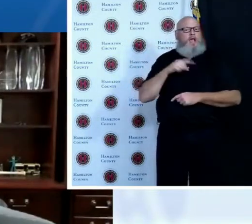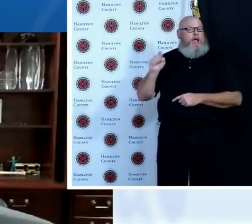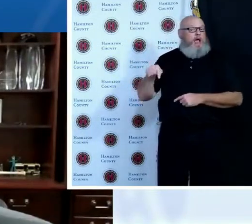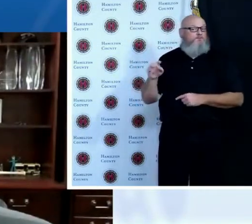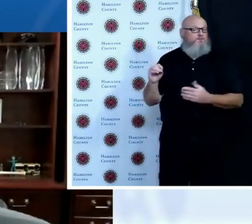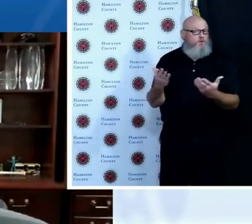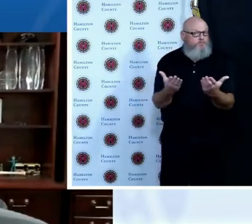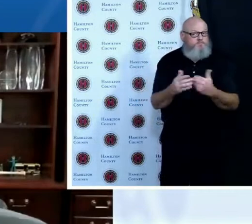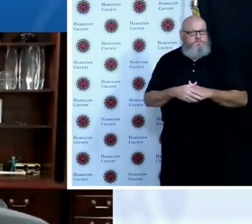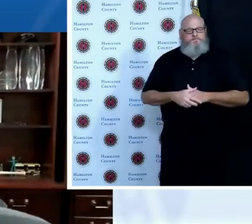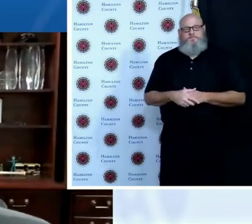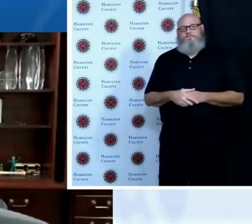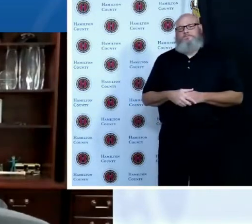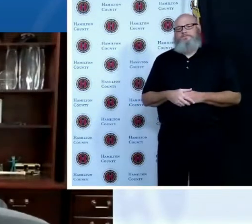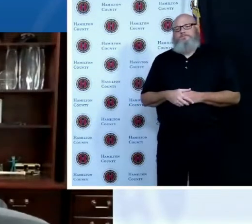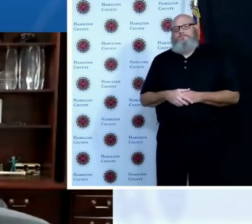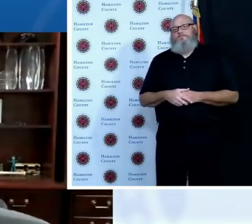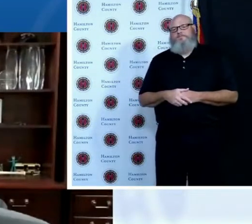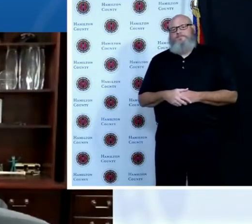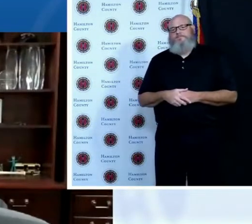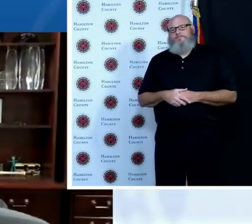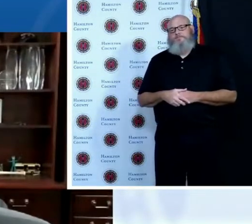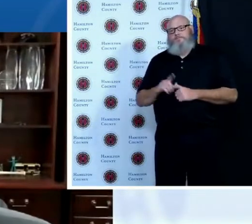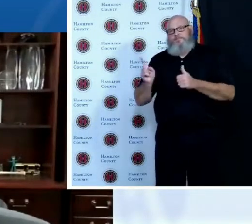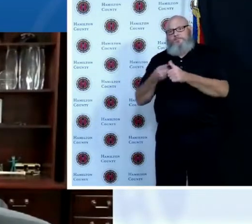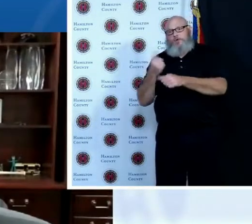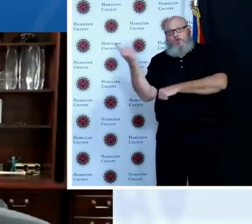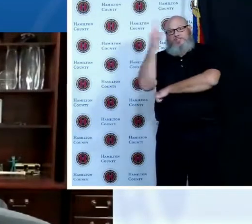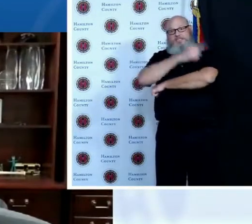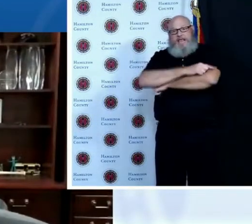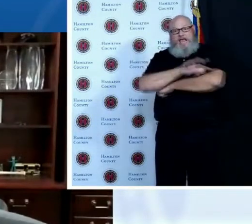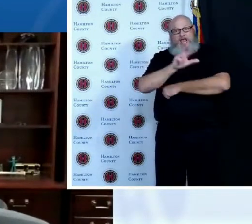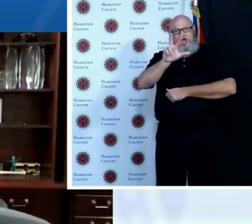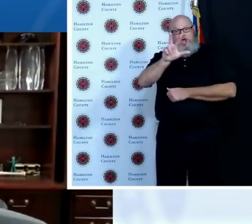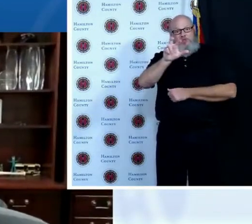a thousand people the next day makes it difficult to get the scheduling pieces back and that's kind